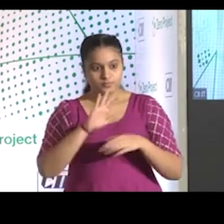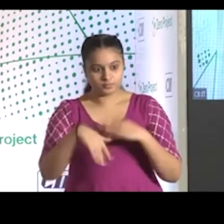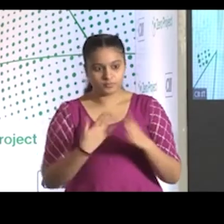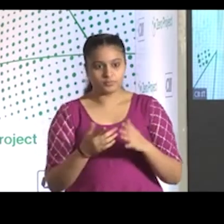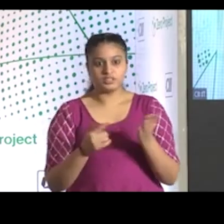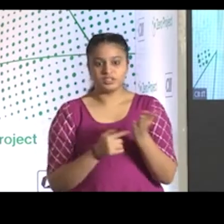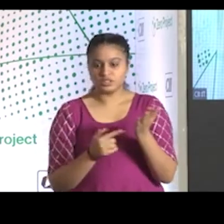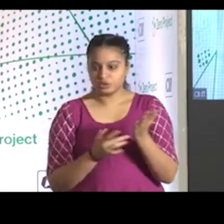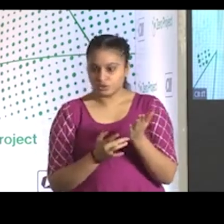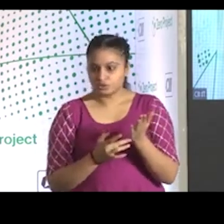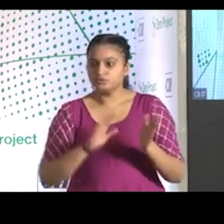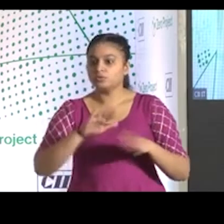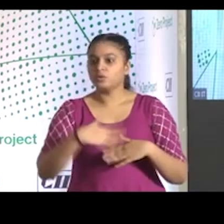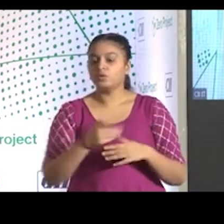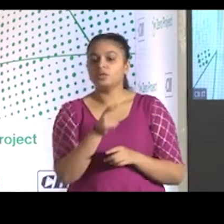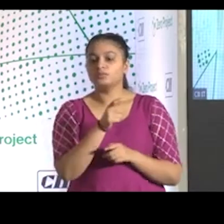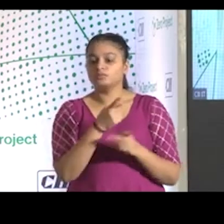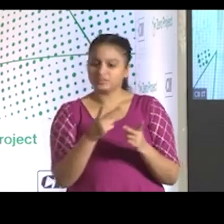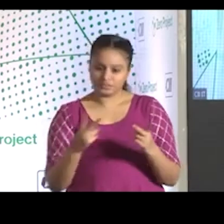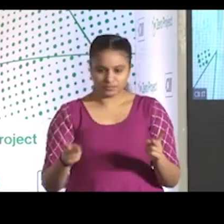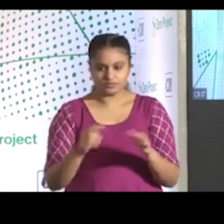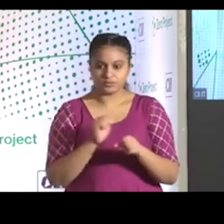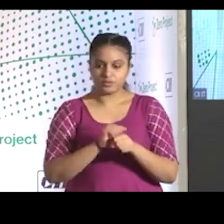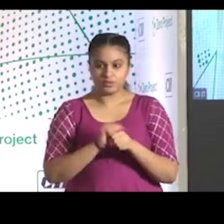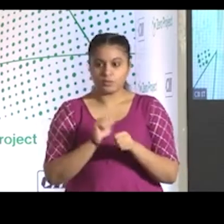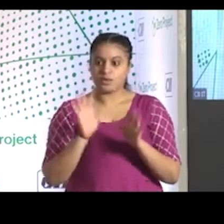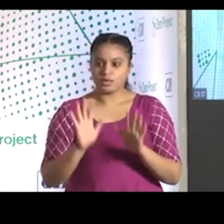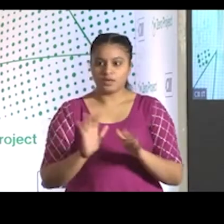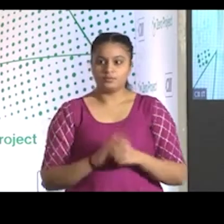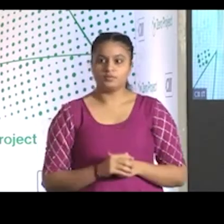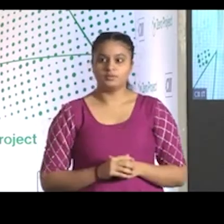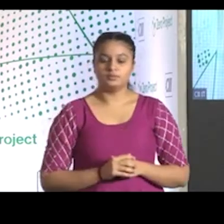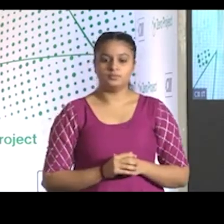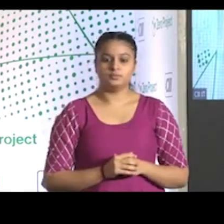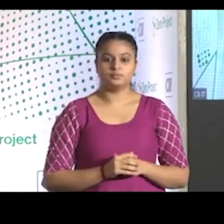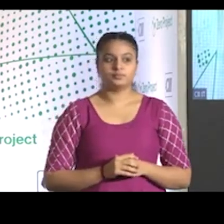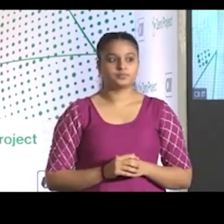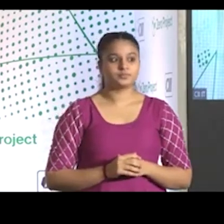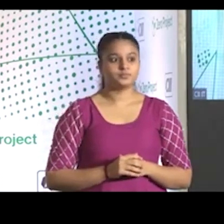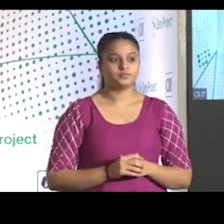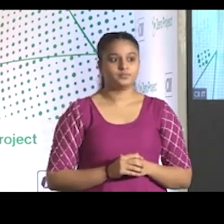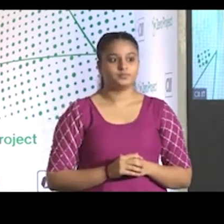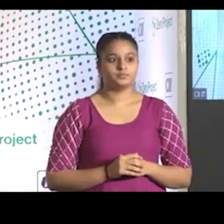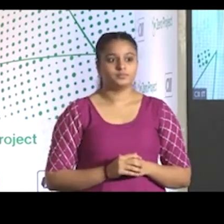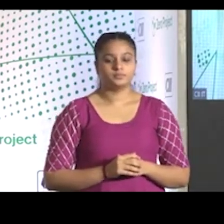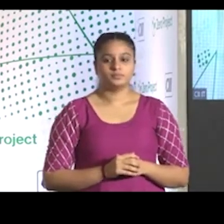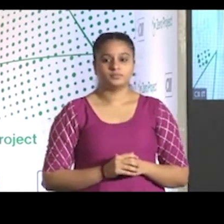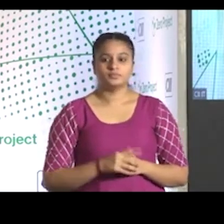So we had innovations in rural livelihoods. That was yesterday.